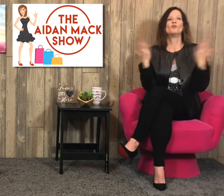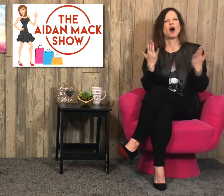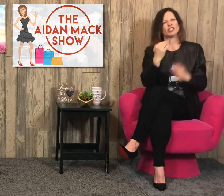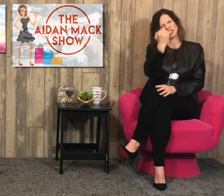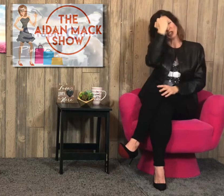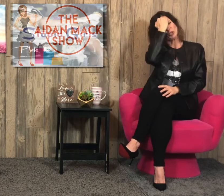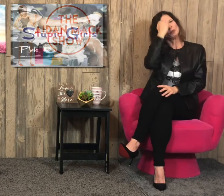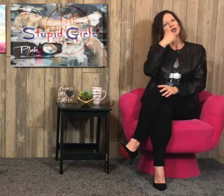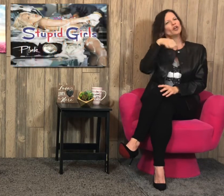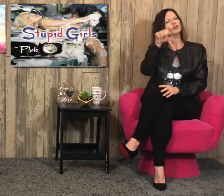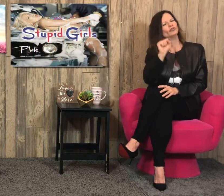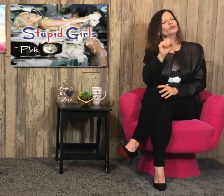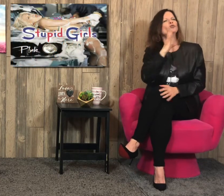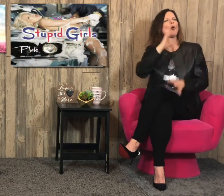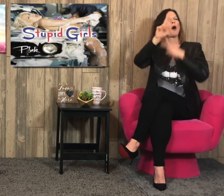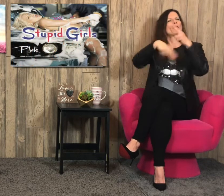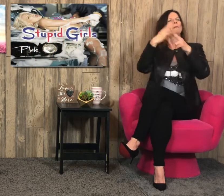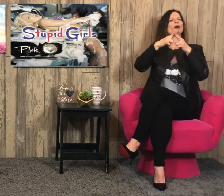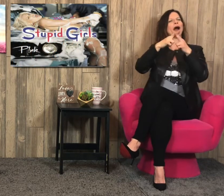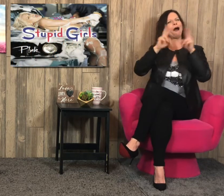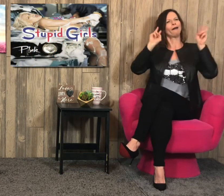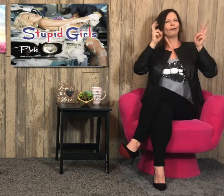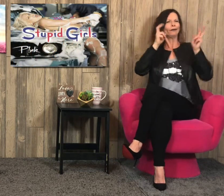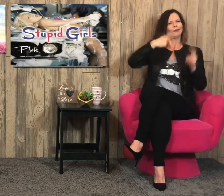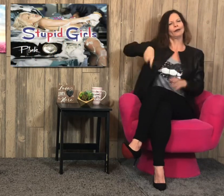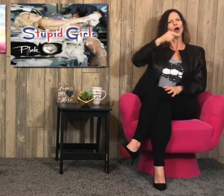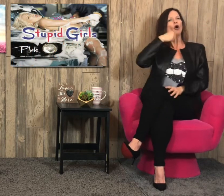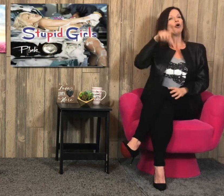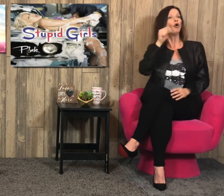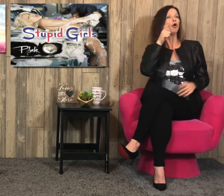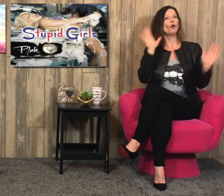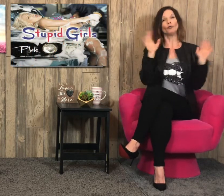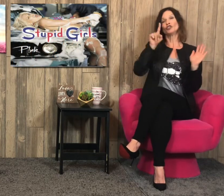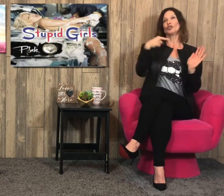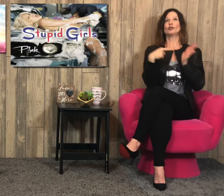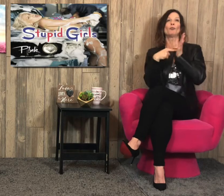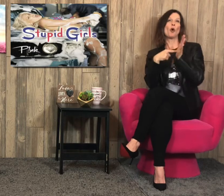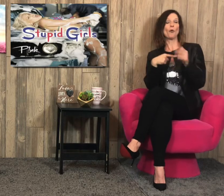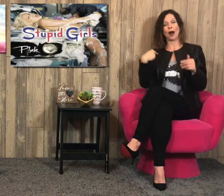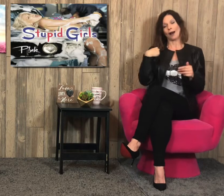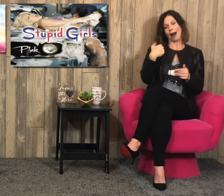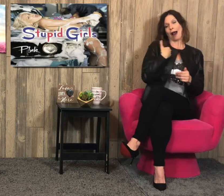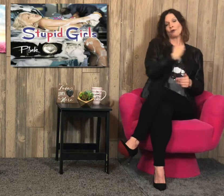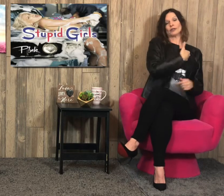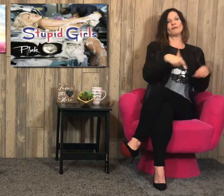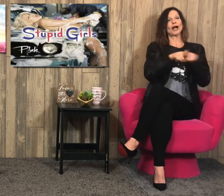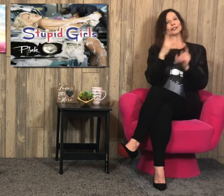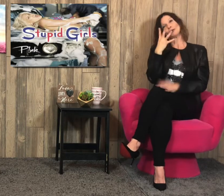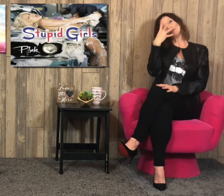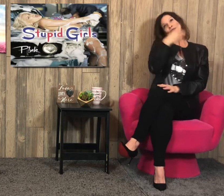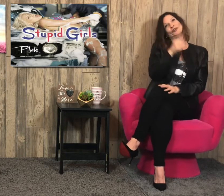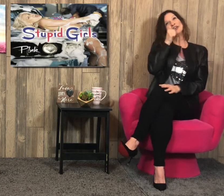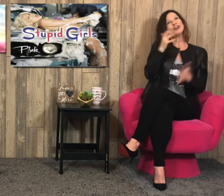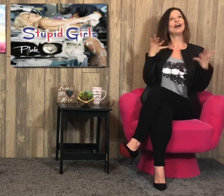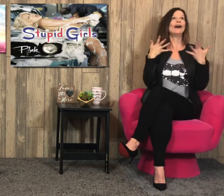I love her one song, "Stupid Girls," which she talks about girls who just promote themselves as pretty girls.